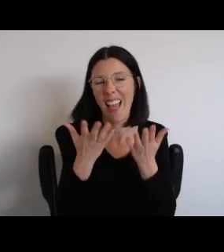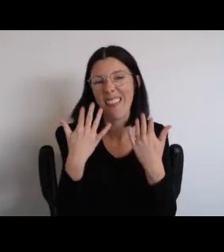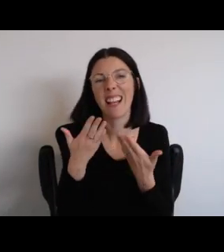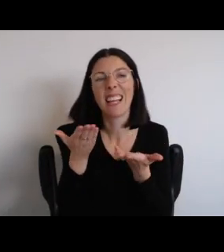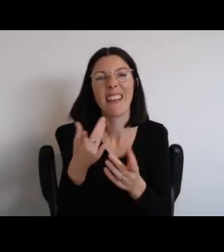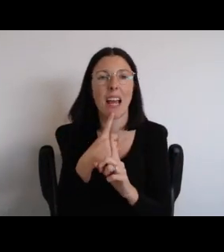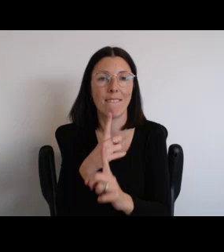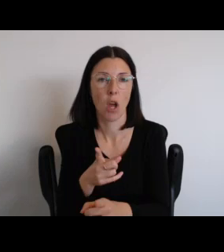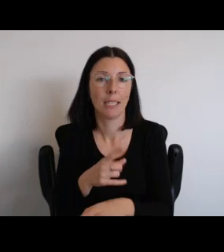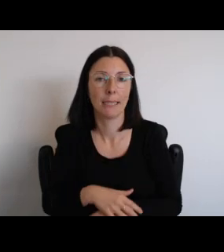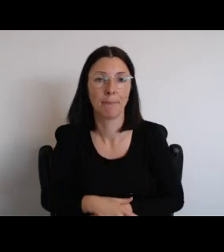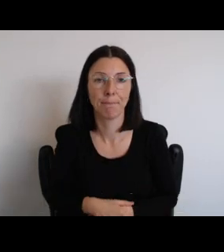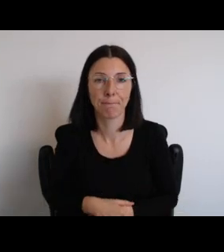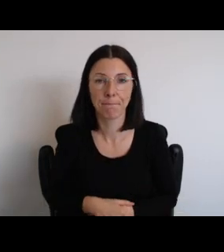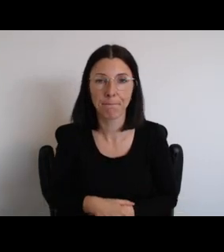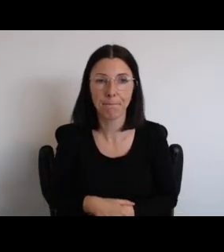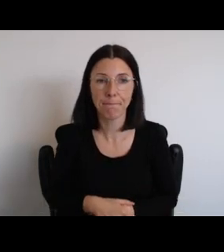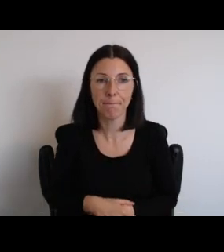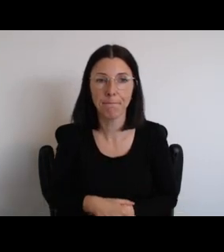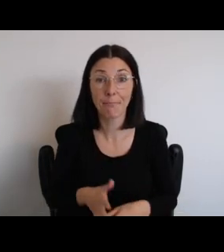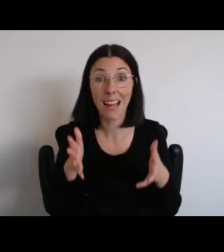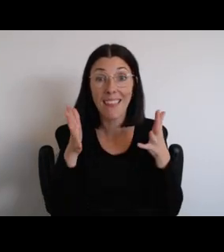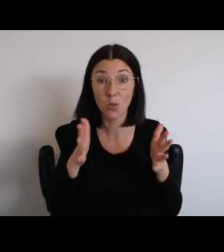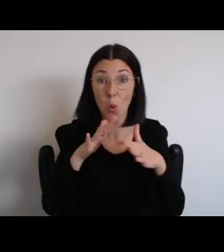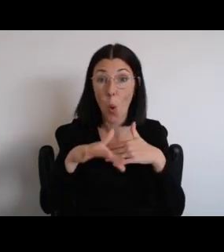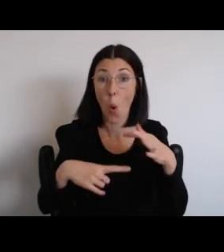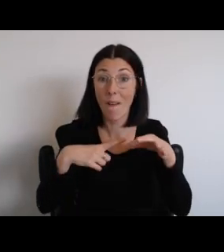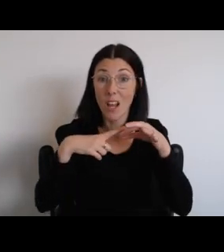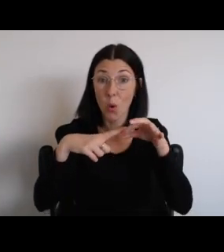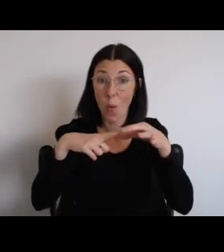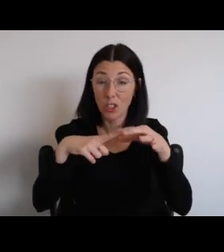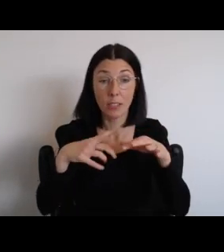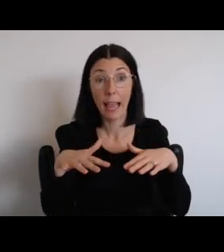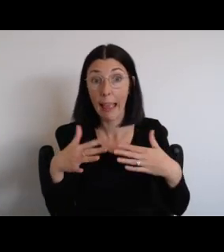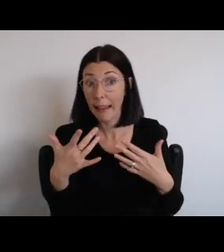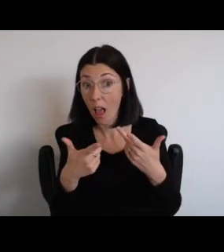that's it for questions are there any other points you wanted to share or any tips because then I'll